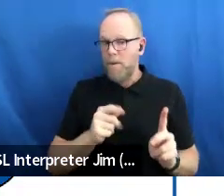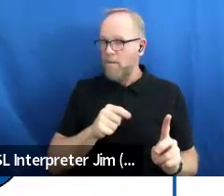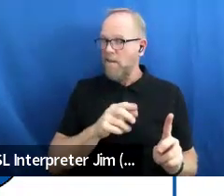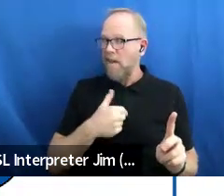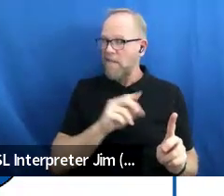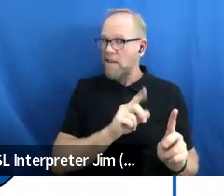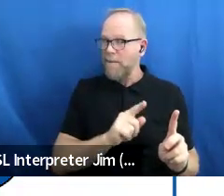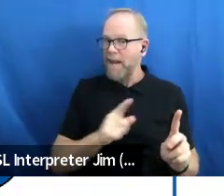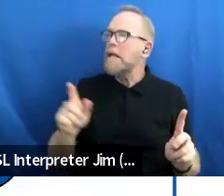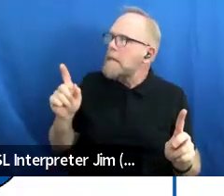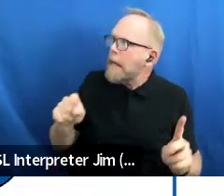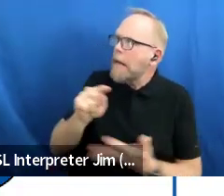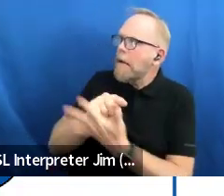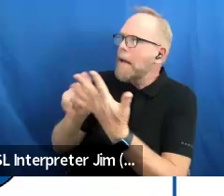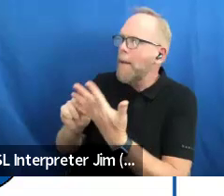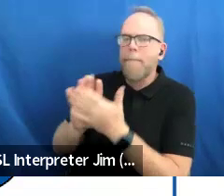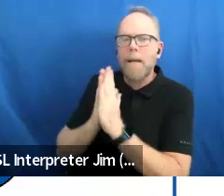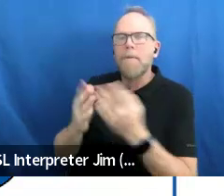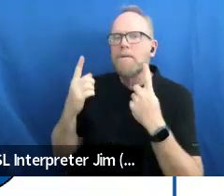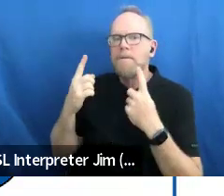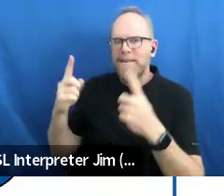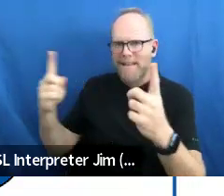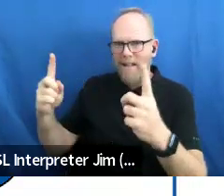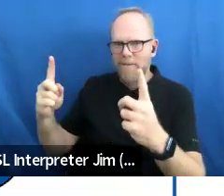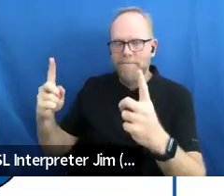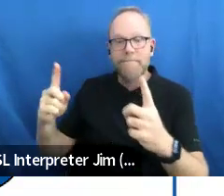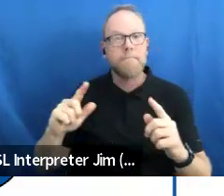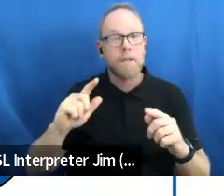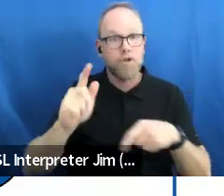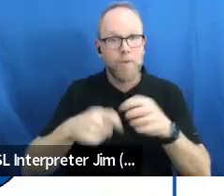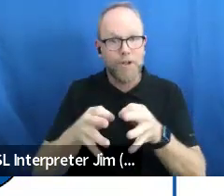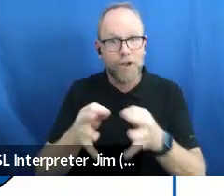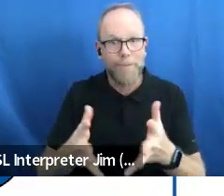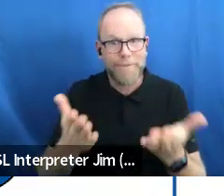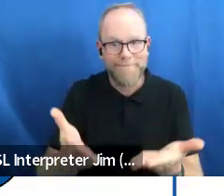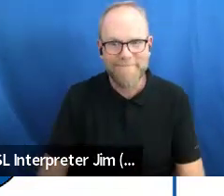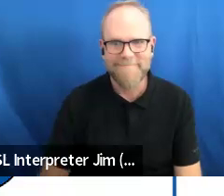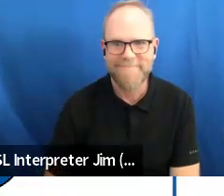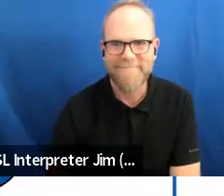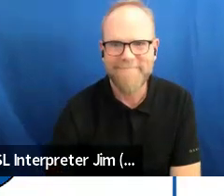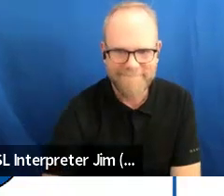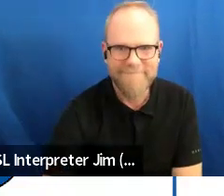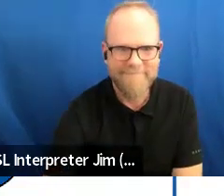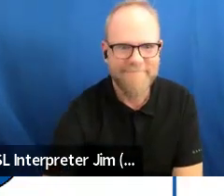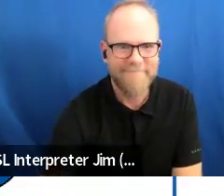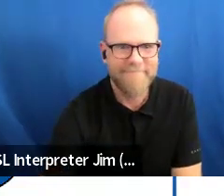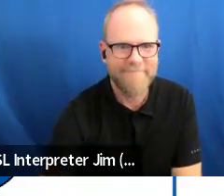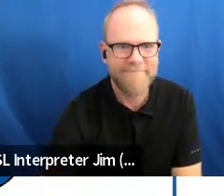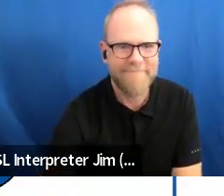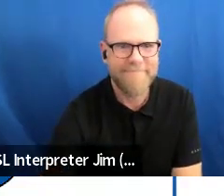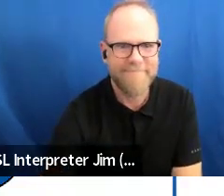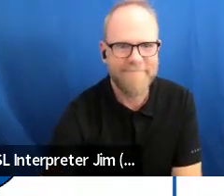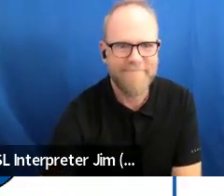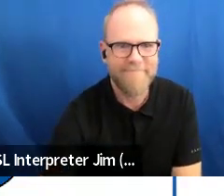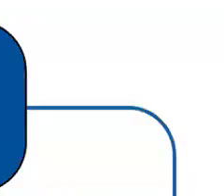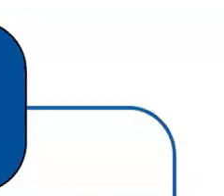be successful in higher education, as well. Then, also, in K-12, there a lot of suspensions